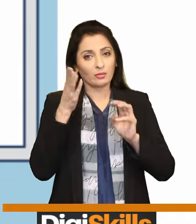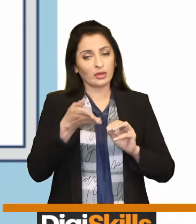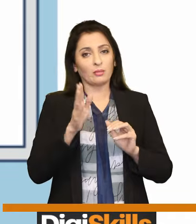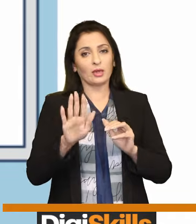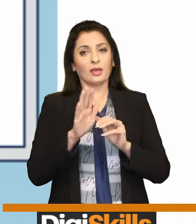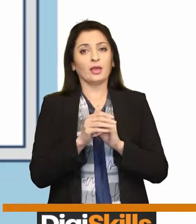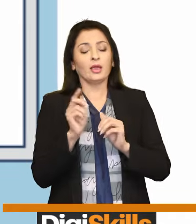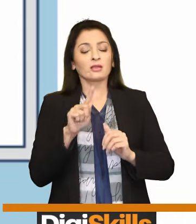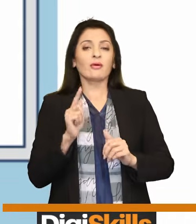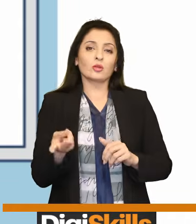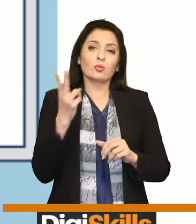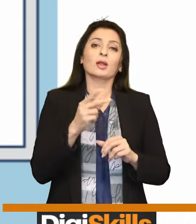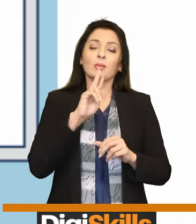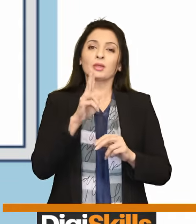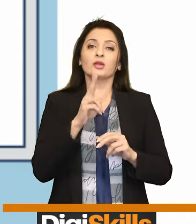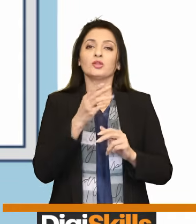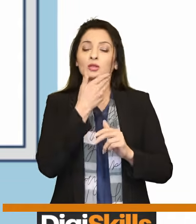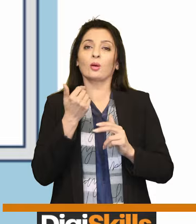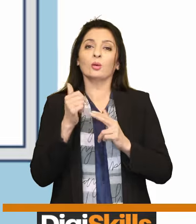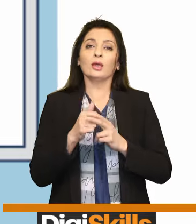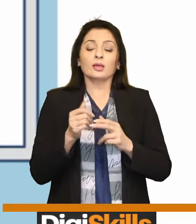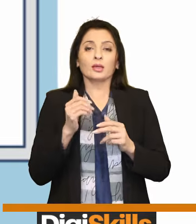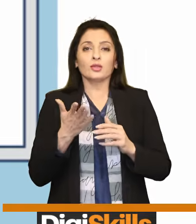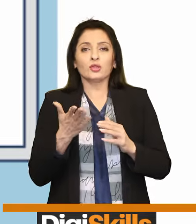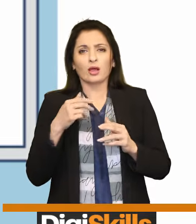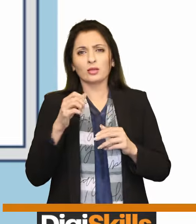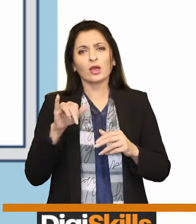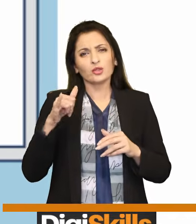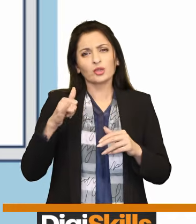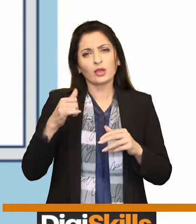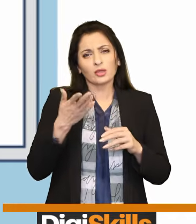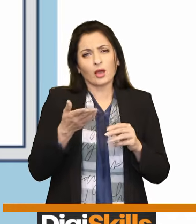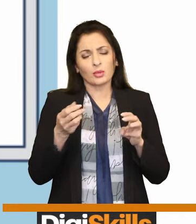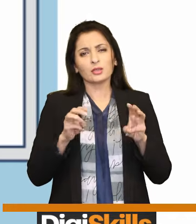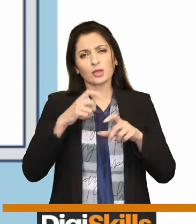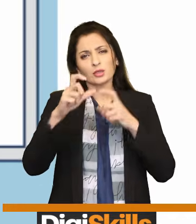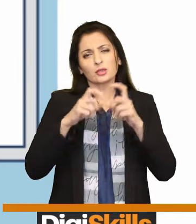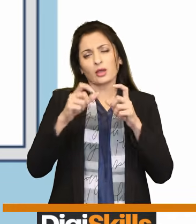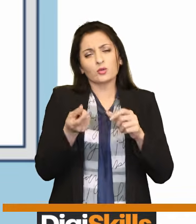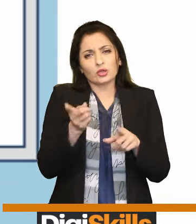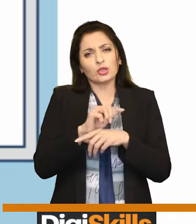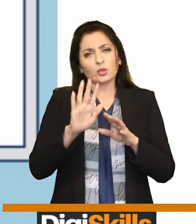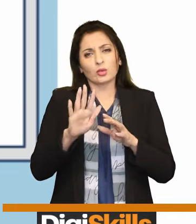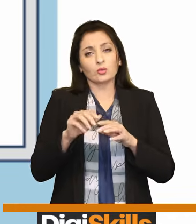And let me tell you once again that when you will be visiting this link, by that time its design may have changed.